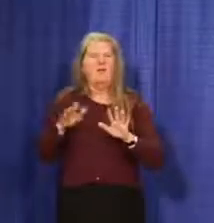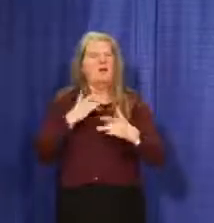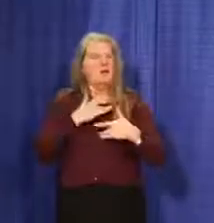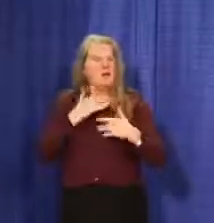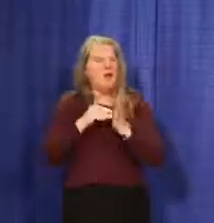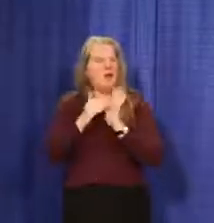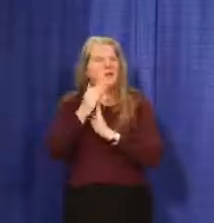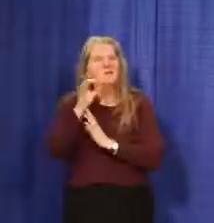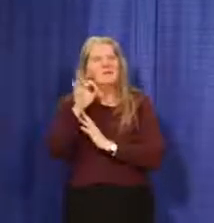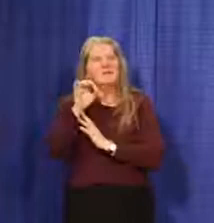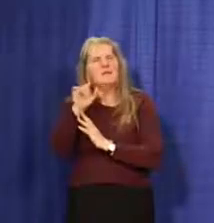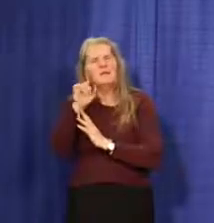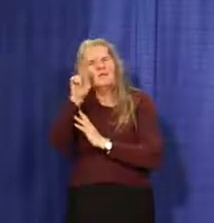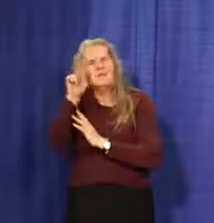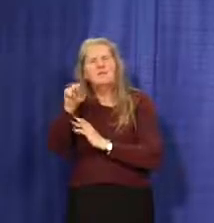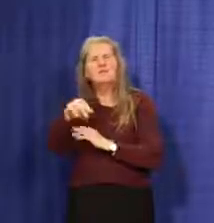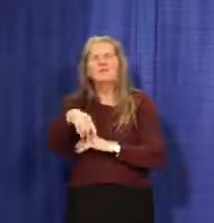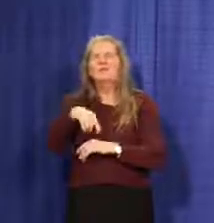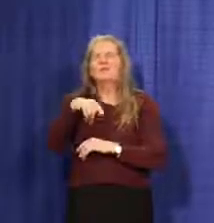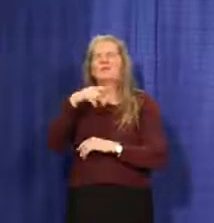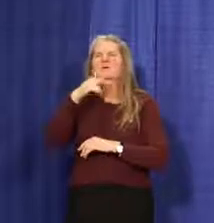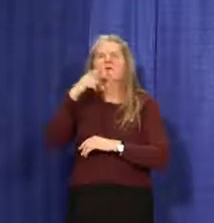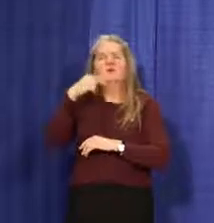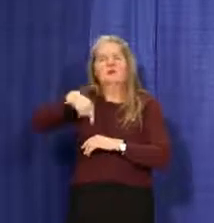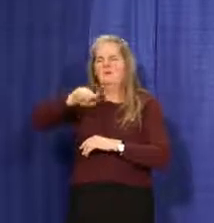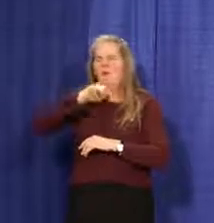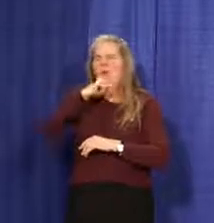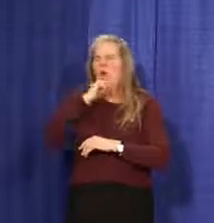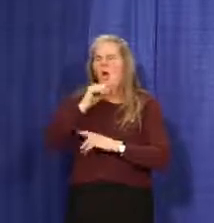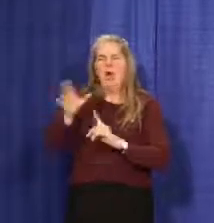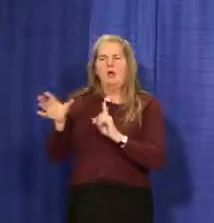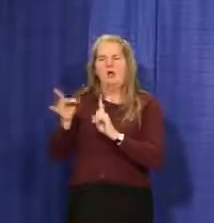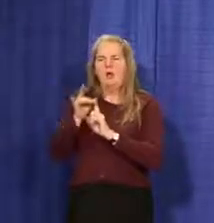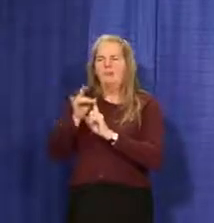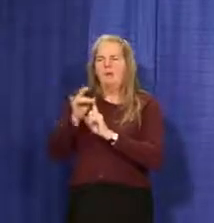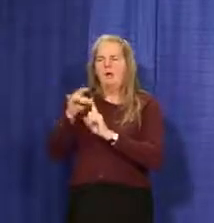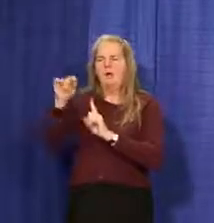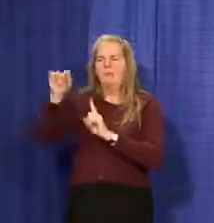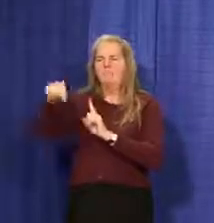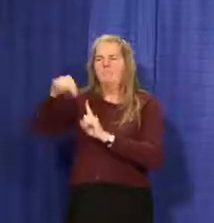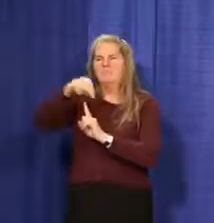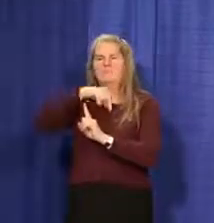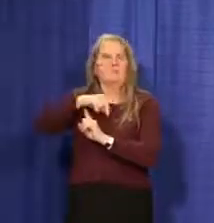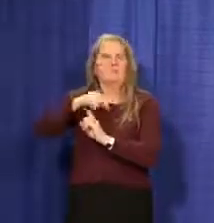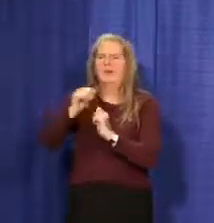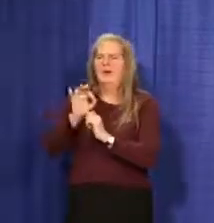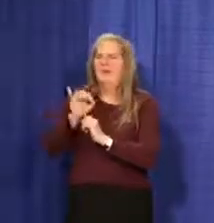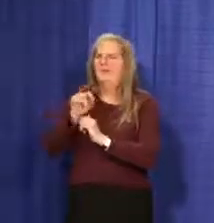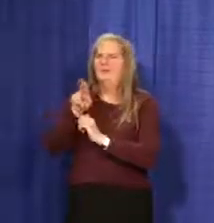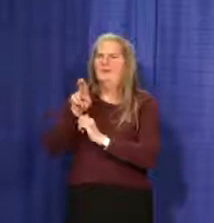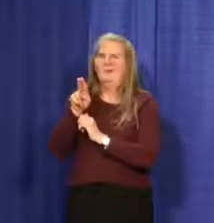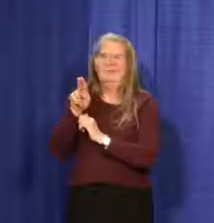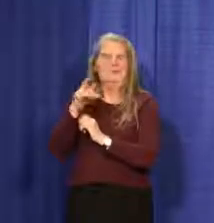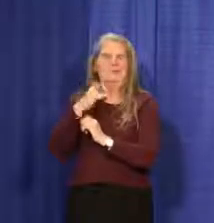typically see with influenza every year. We don't contact tracing fluency because it is like, the cat is out of the bag.